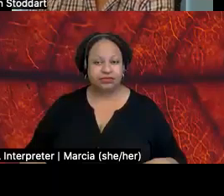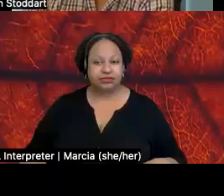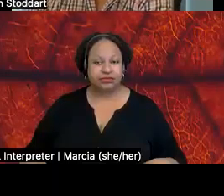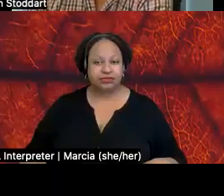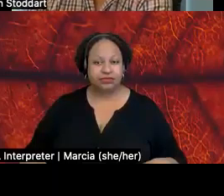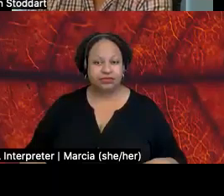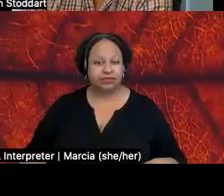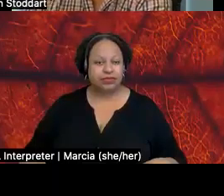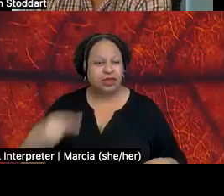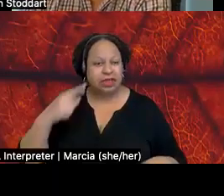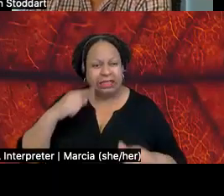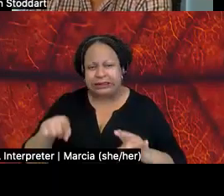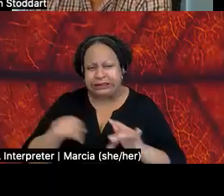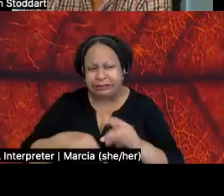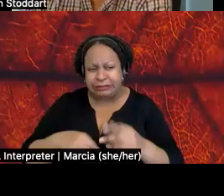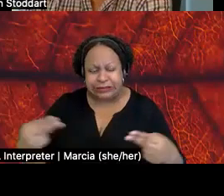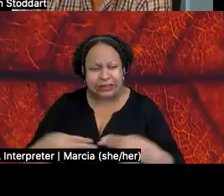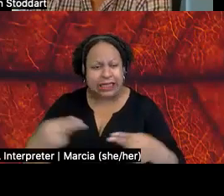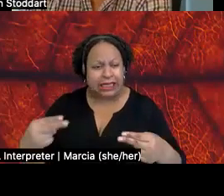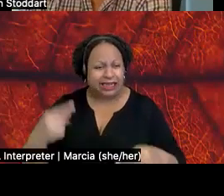I think we skipped one slide there.